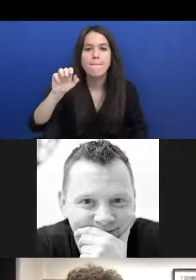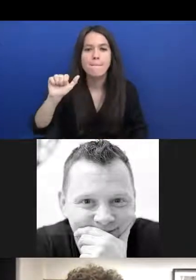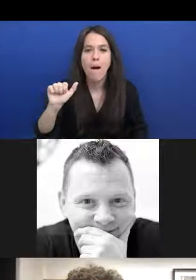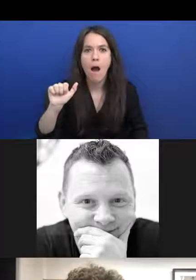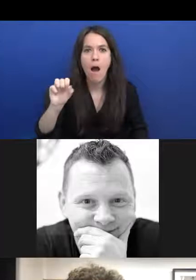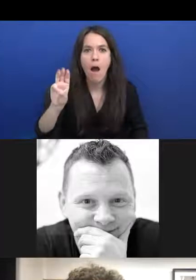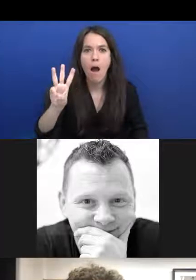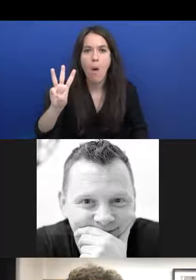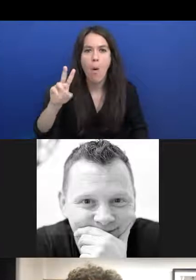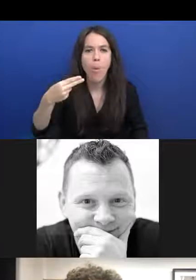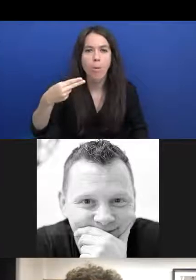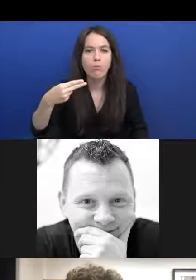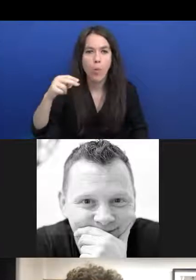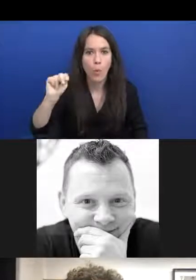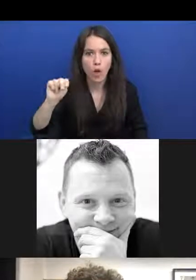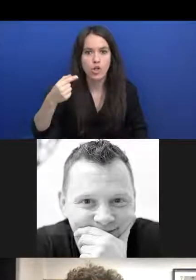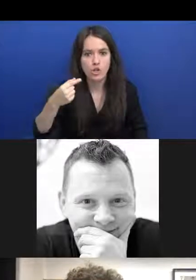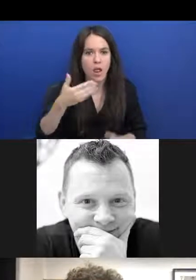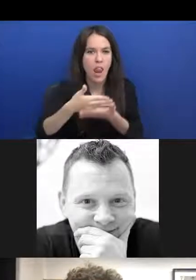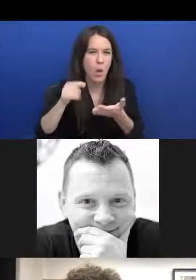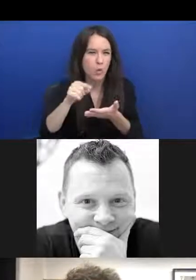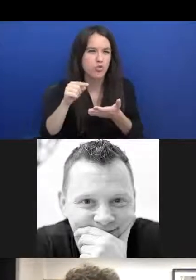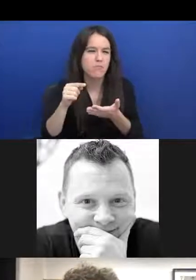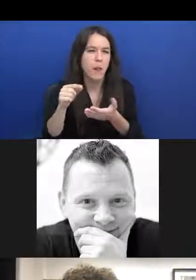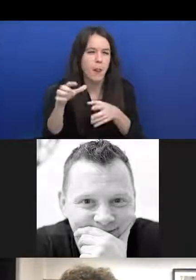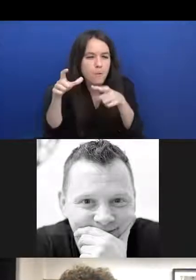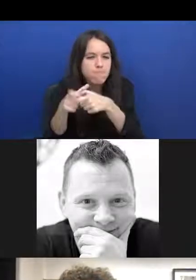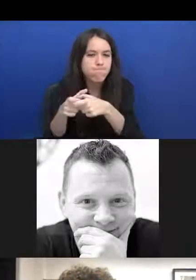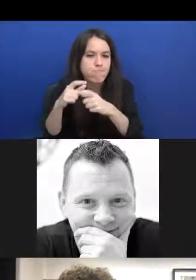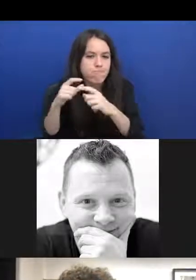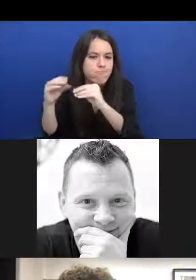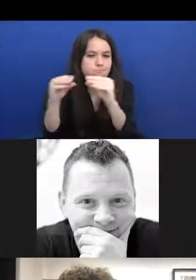speakers and I worked closely with Nita Garidjalalug in the blue t-shirt here